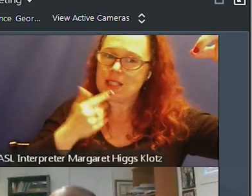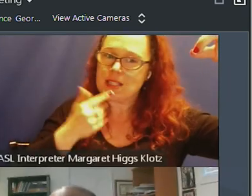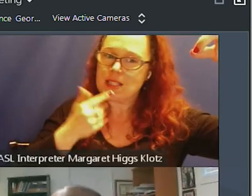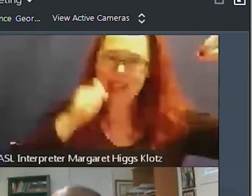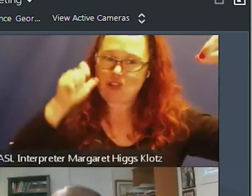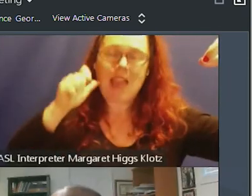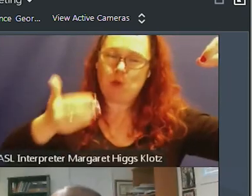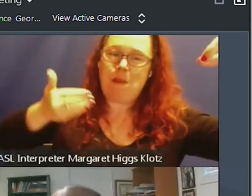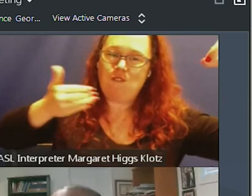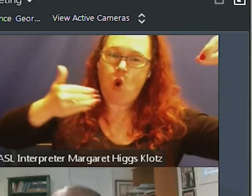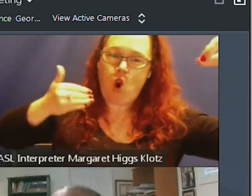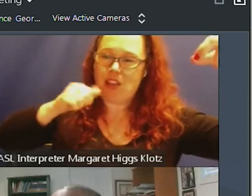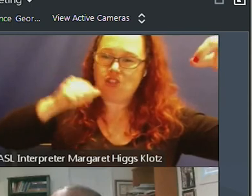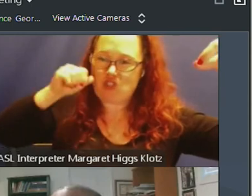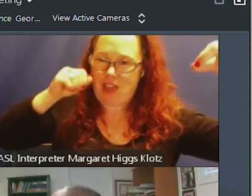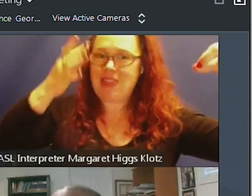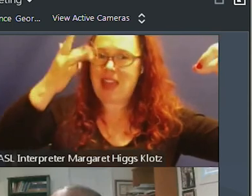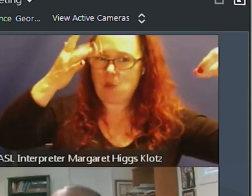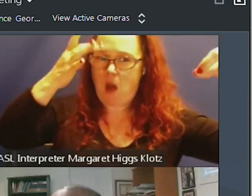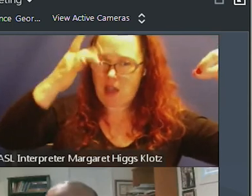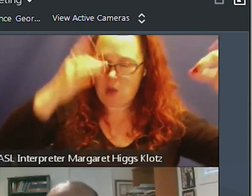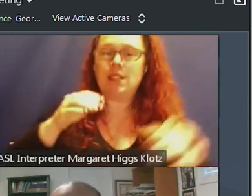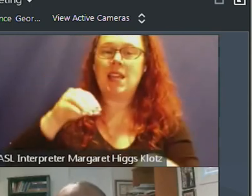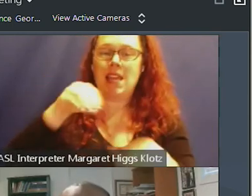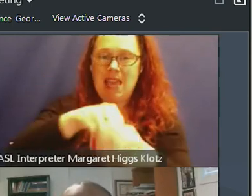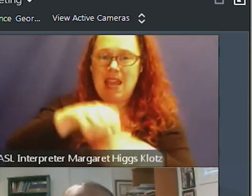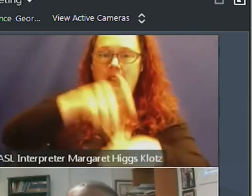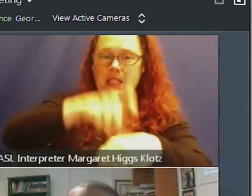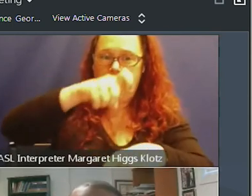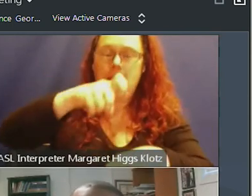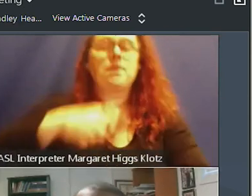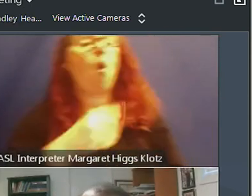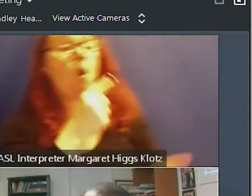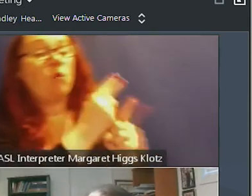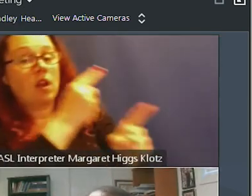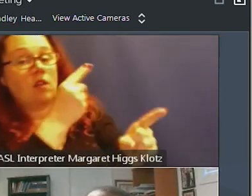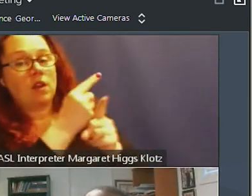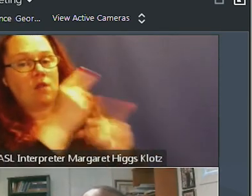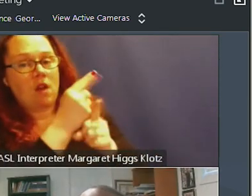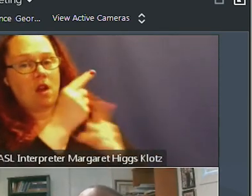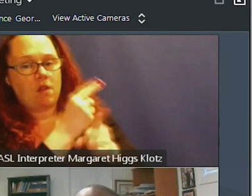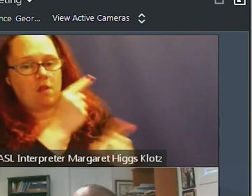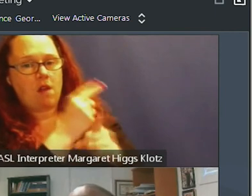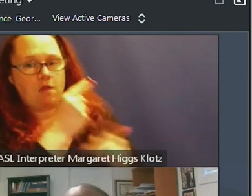Cause that's why it made the deadline. Okay. It made the to. Meet the 12. Noon, Tuesday deadline.